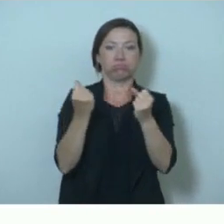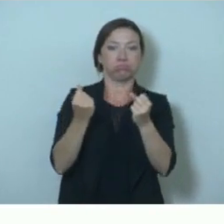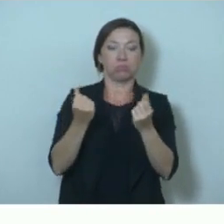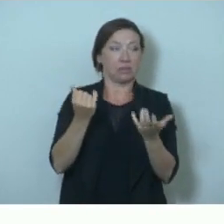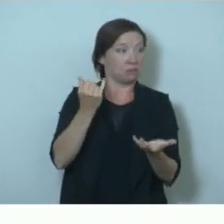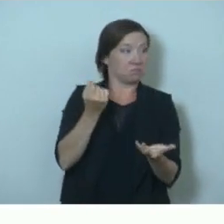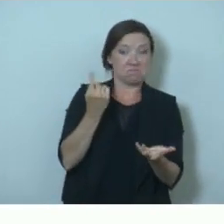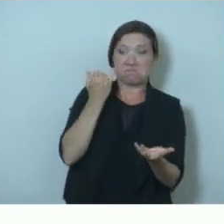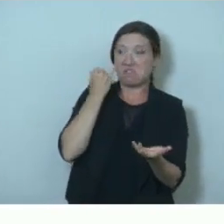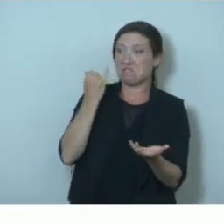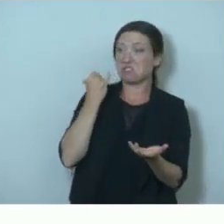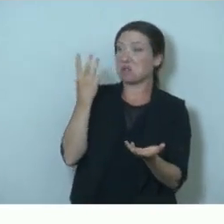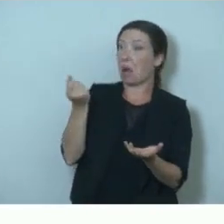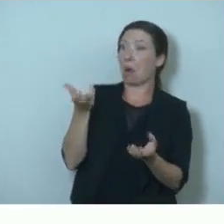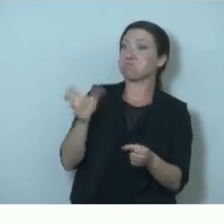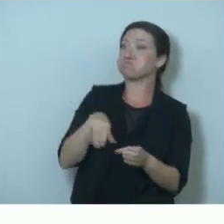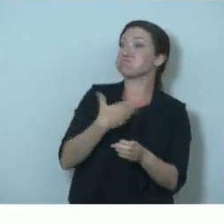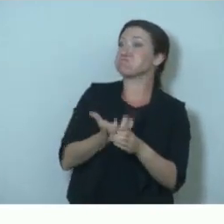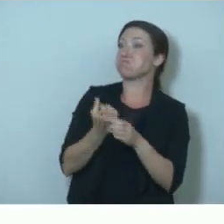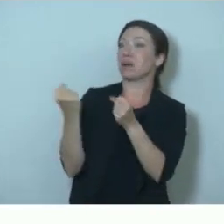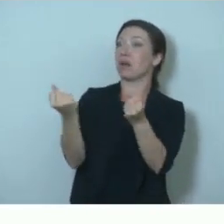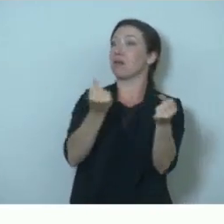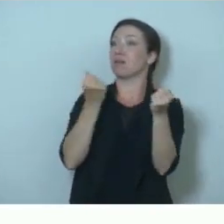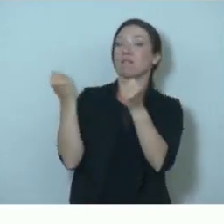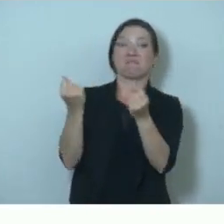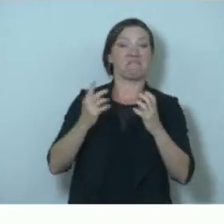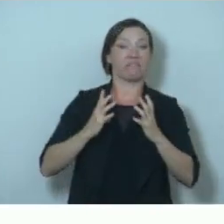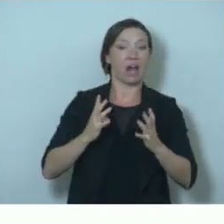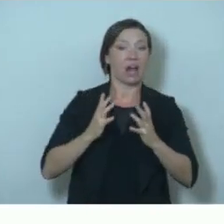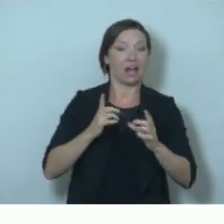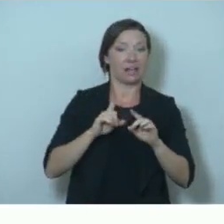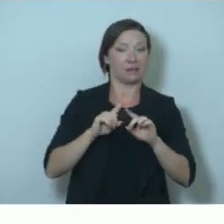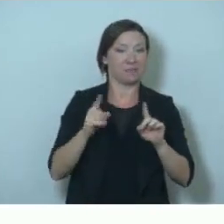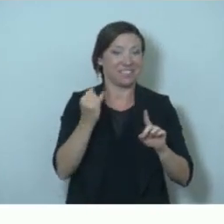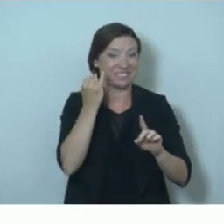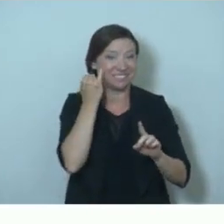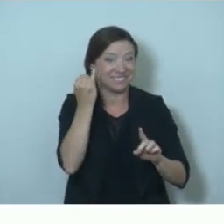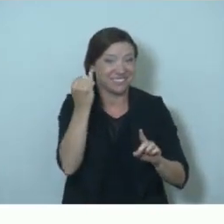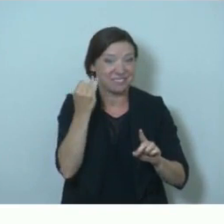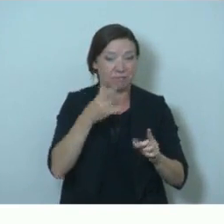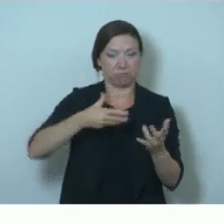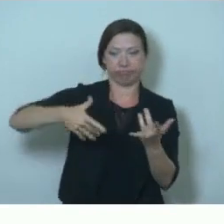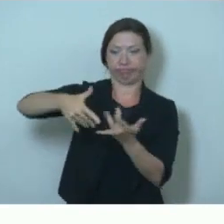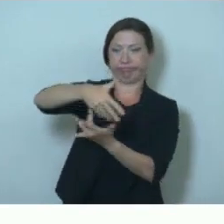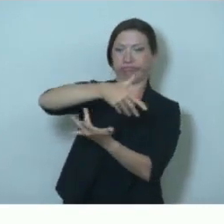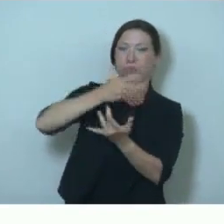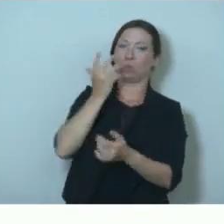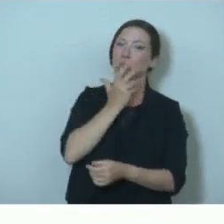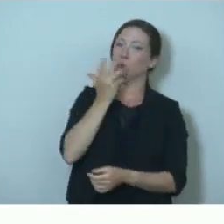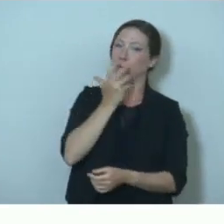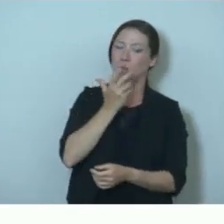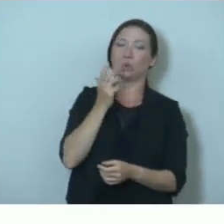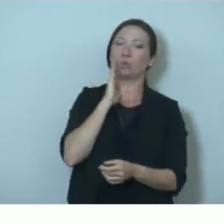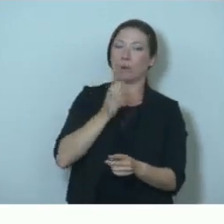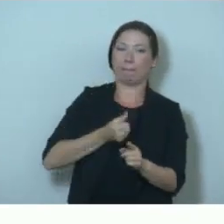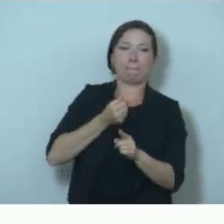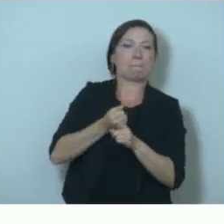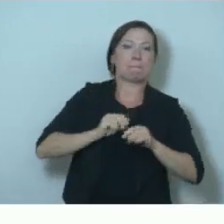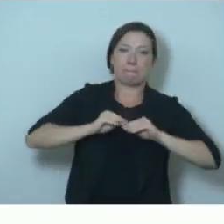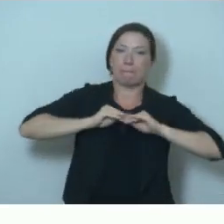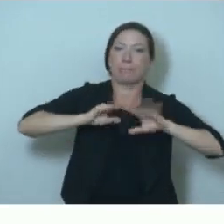IF EVERYBODY IS GOING OUT FOR RIDES IN THEIR CONSIDER AND NOT INTERAGGING AND THE PEOPLE GO AND SPER AC WITH OTHER PEOPLE THAT IS WHEN THE VIRUS SPREADS.